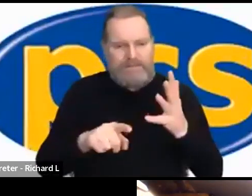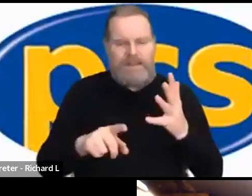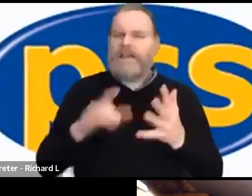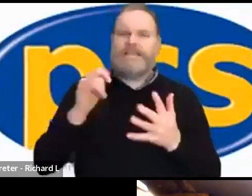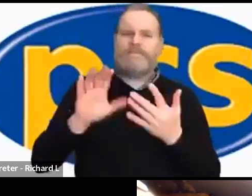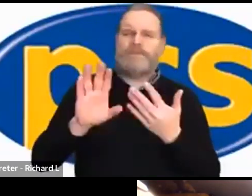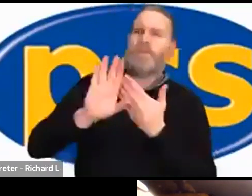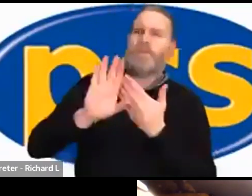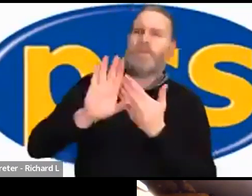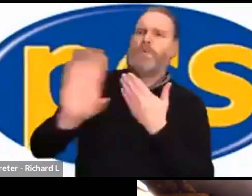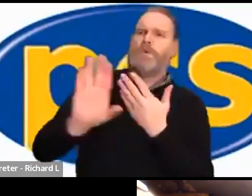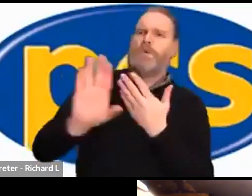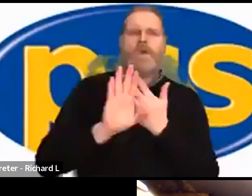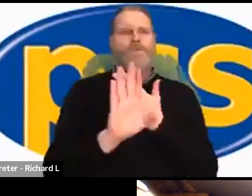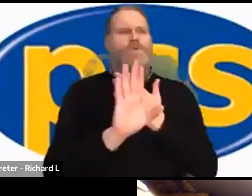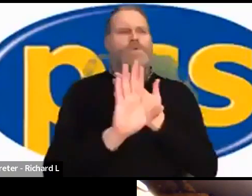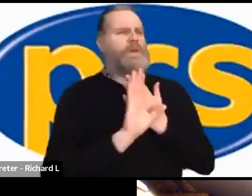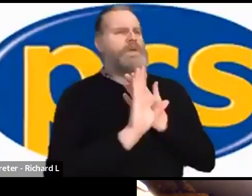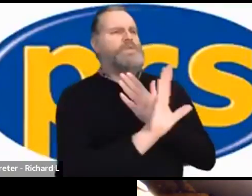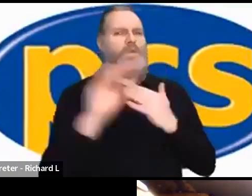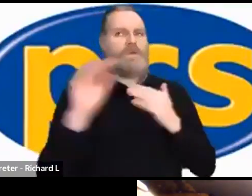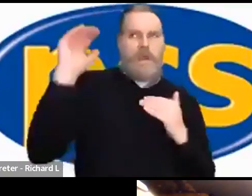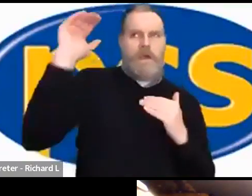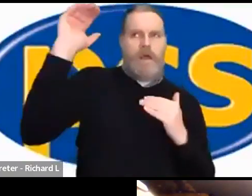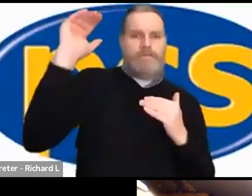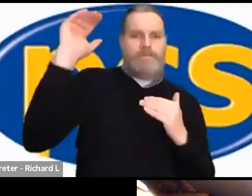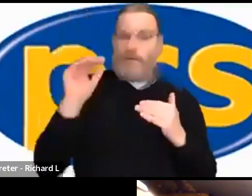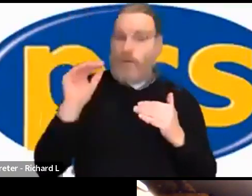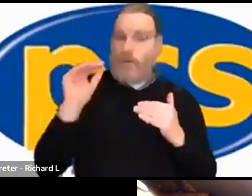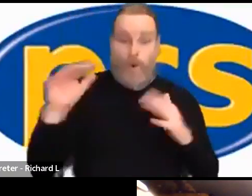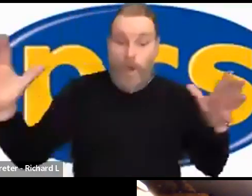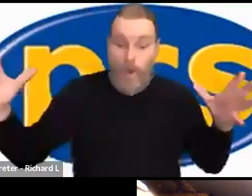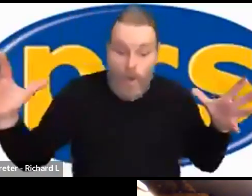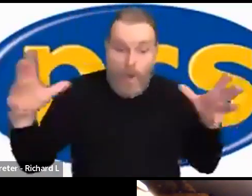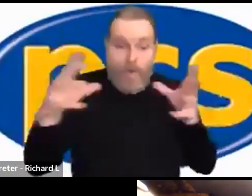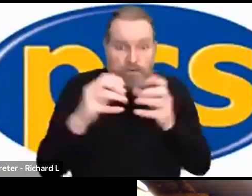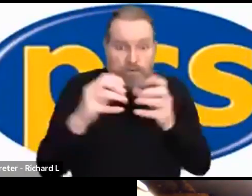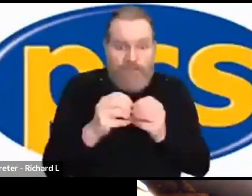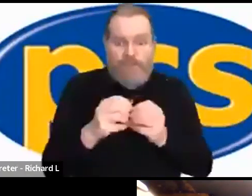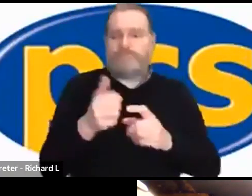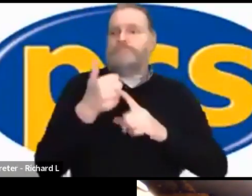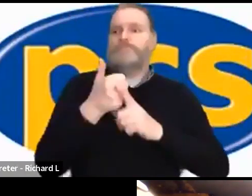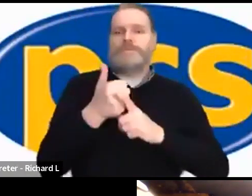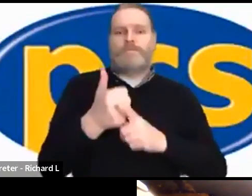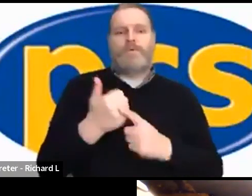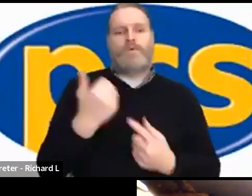ly, ly, they'd always been a little bit of a divide potentially between what's different grades , but because But because of this issue we all